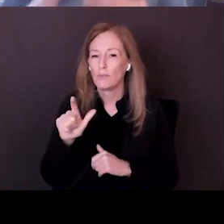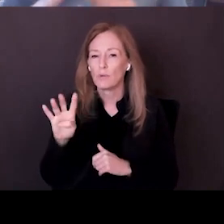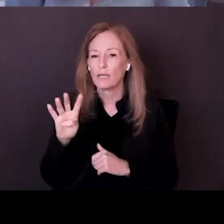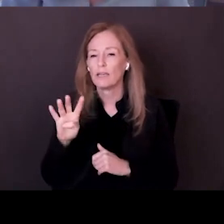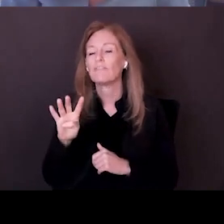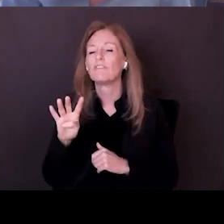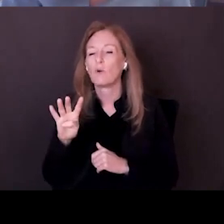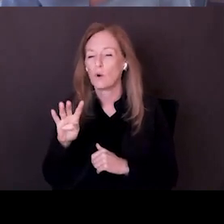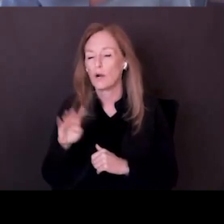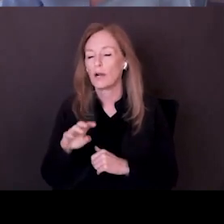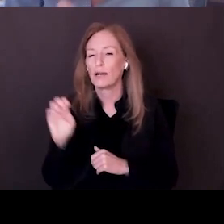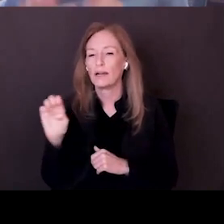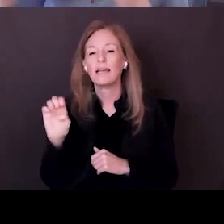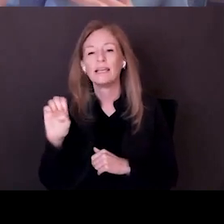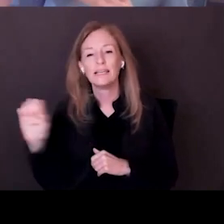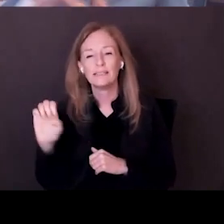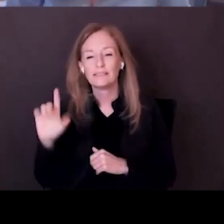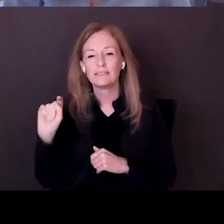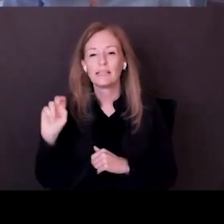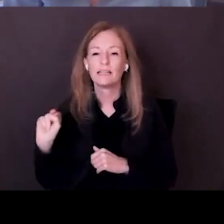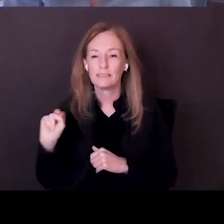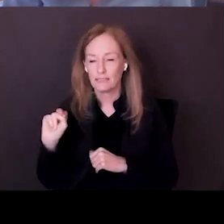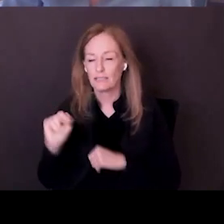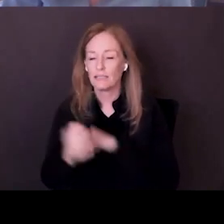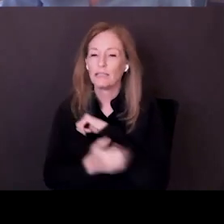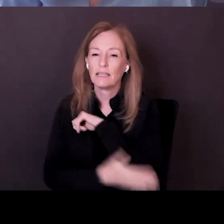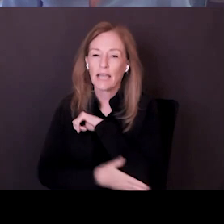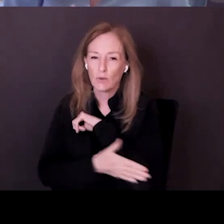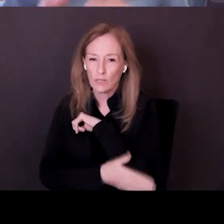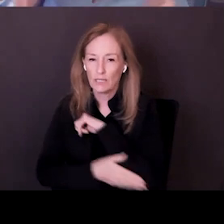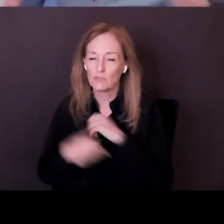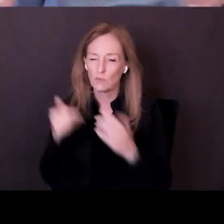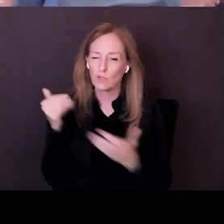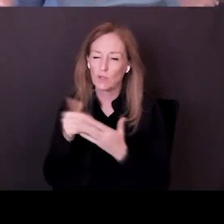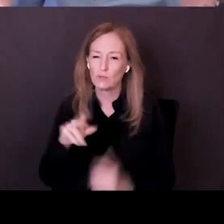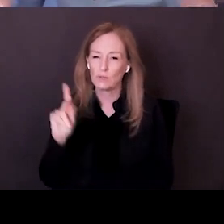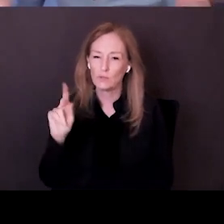LOCATED IN THE HEART OF TENNESSEE. WE HAVE SEEN A BIGGER REACH